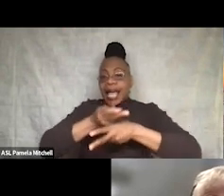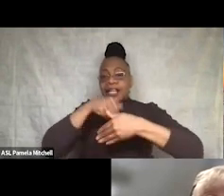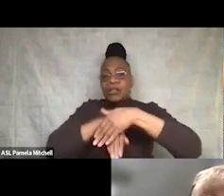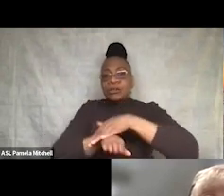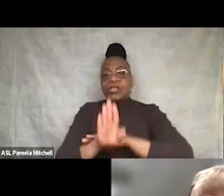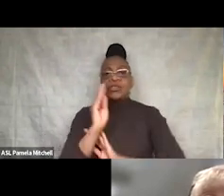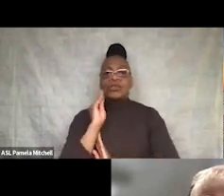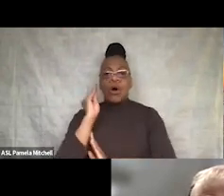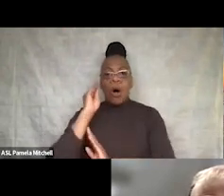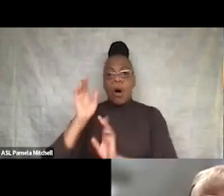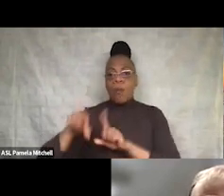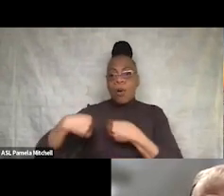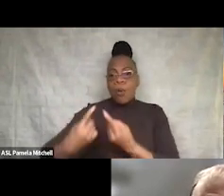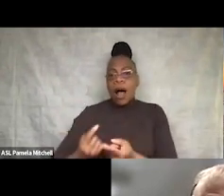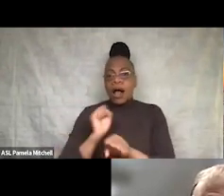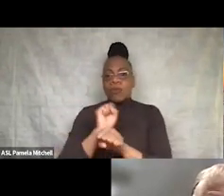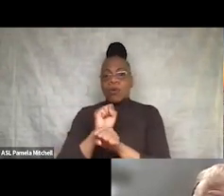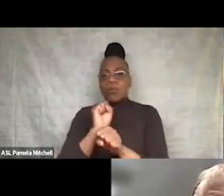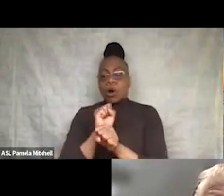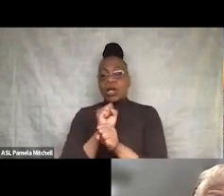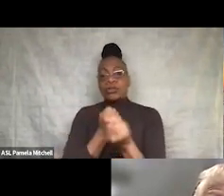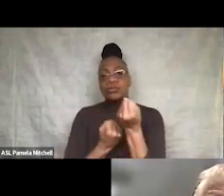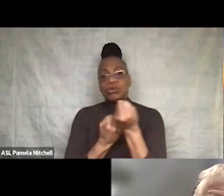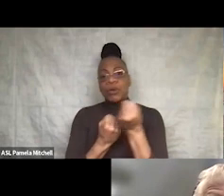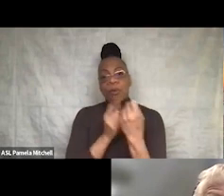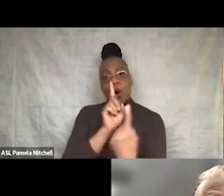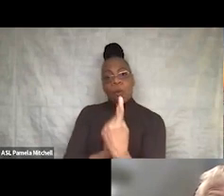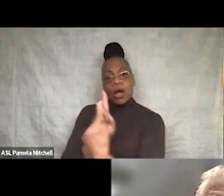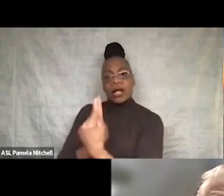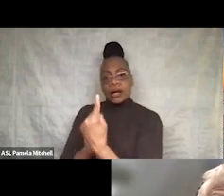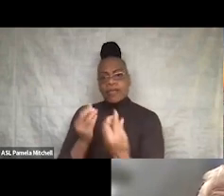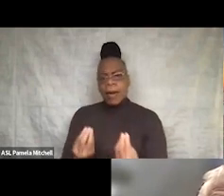as we are working to support each other in many ways. Next slide.